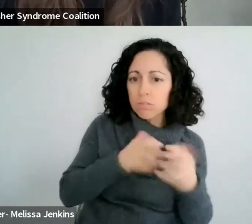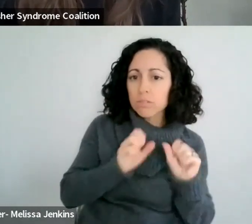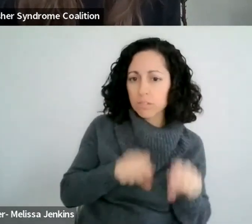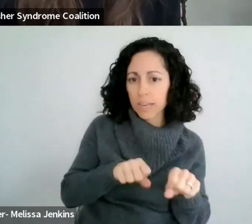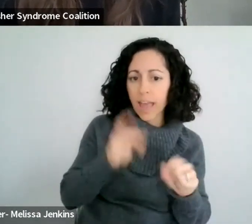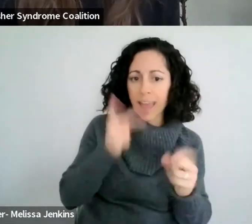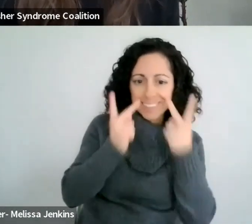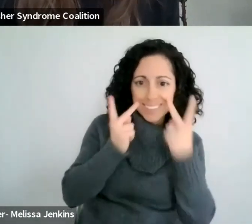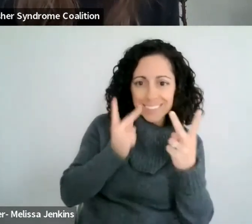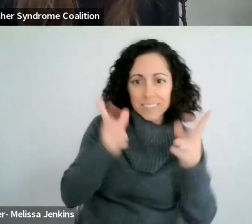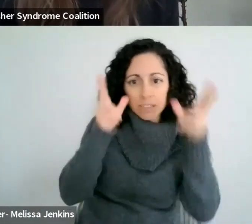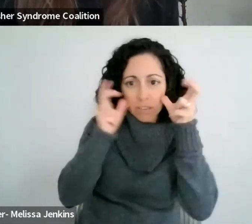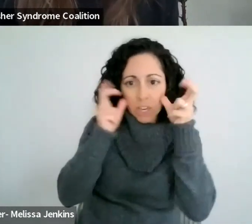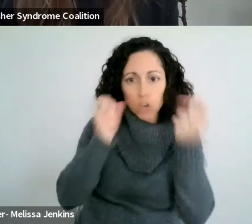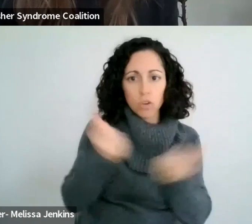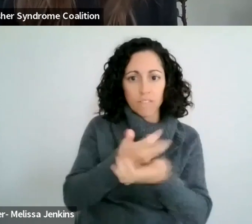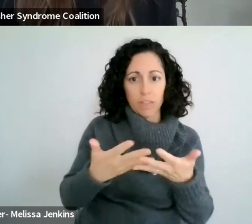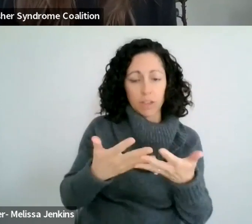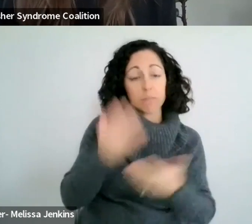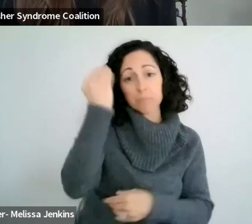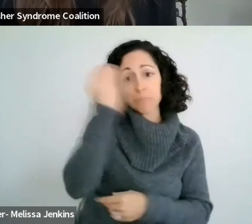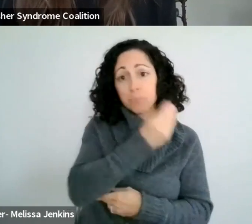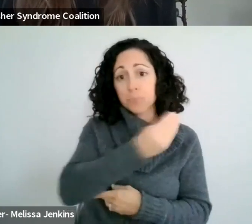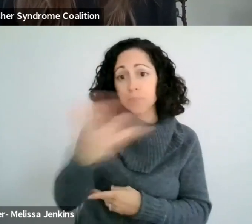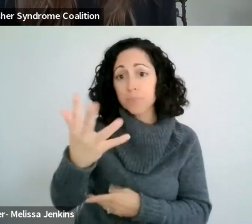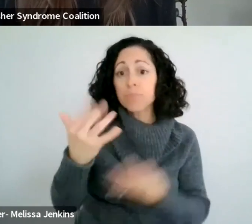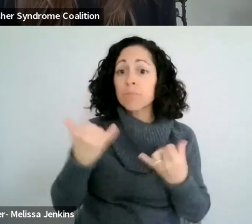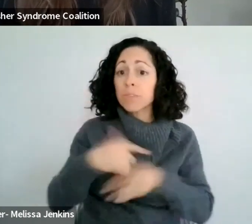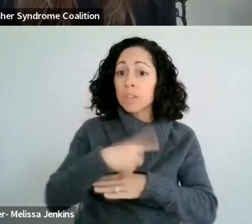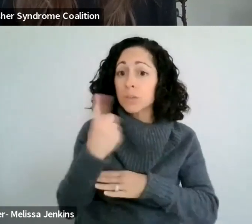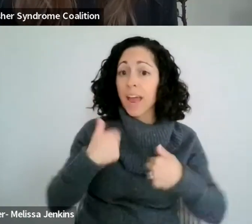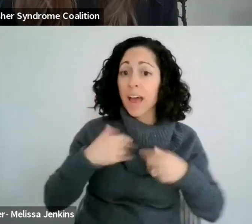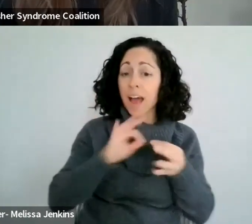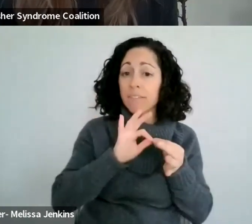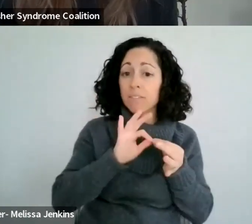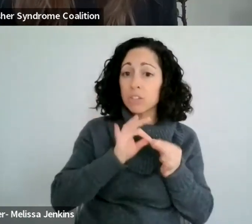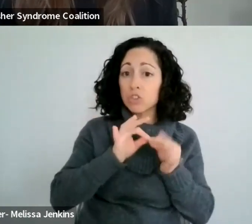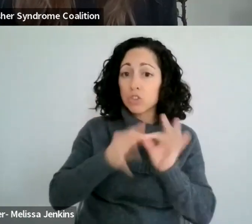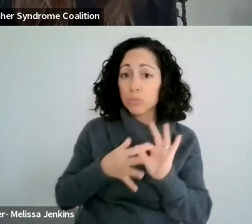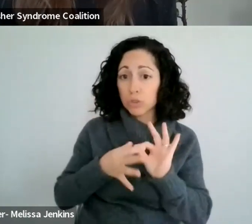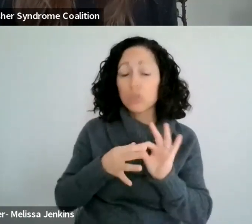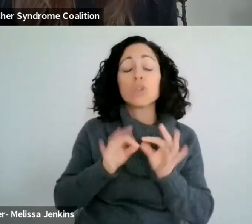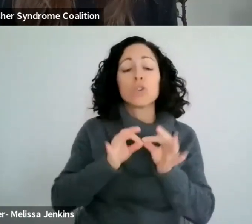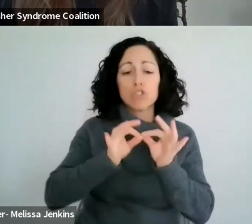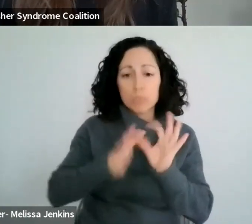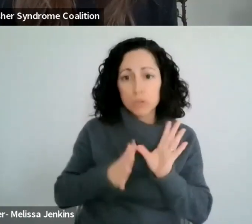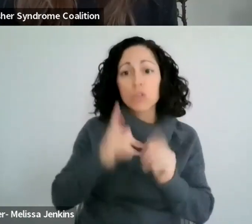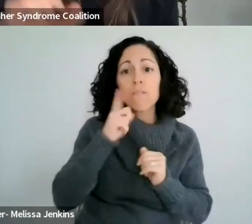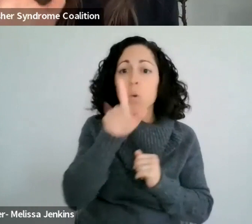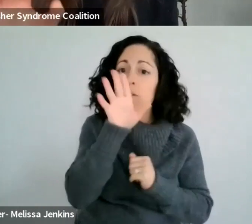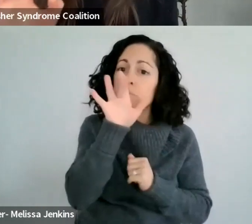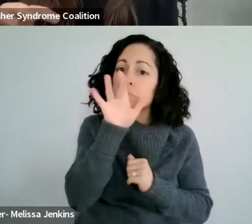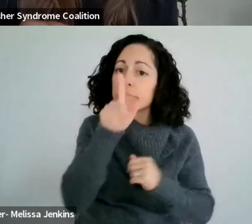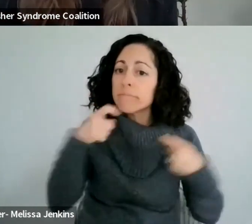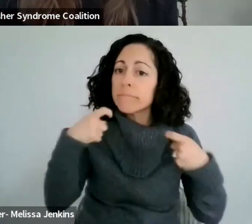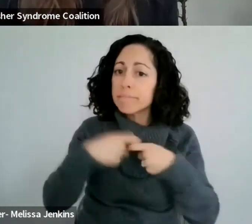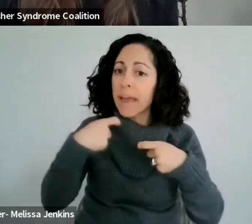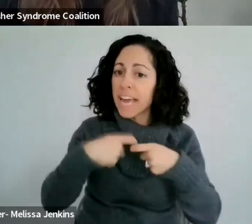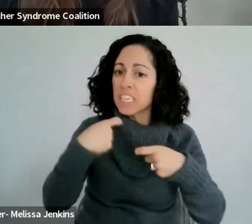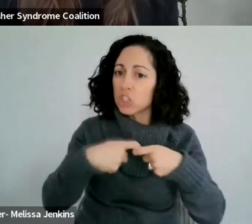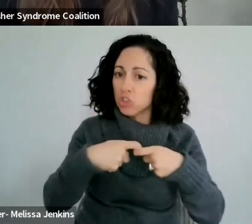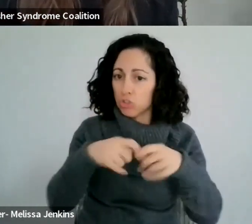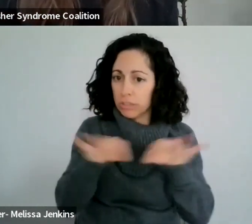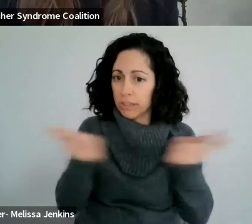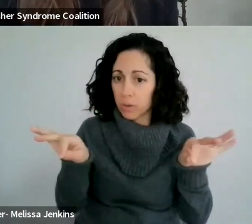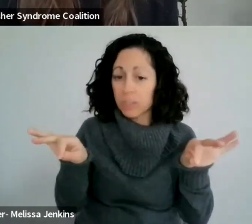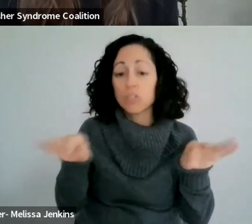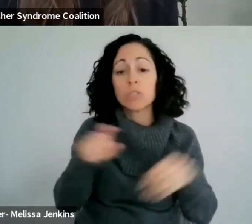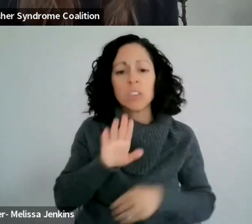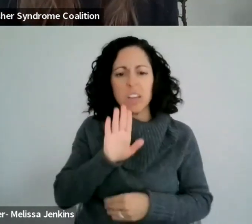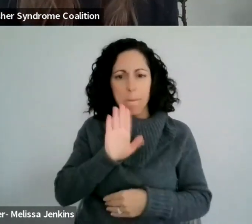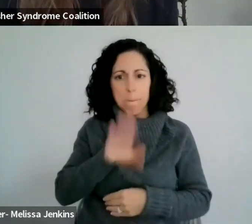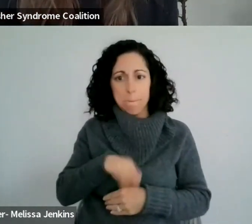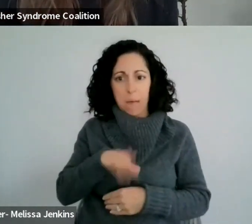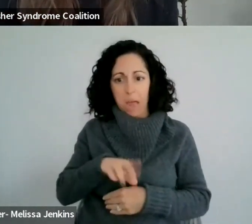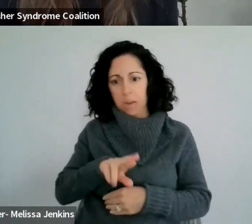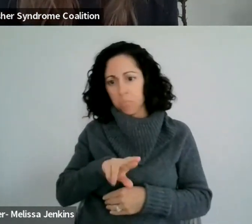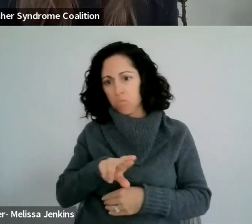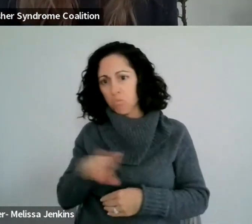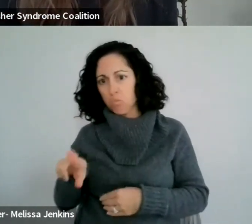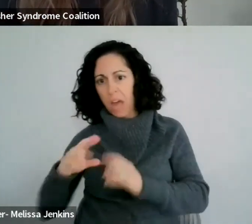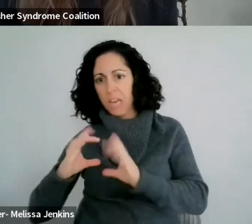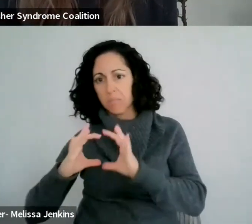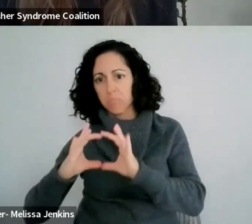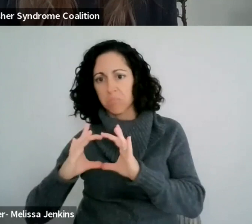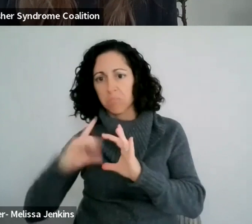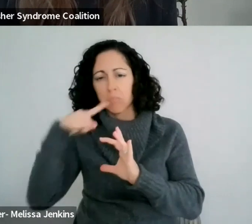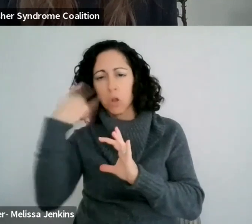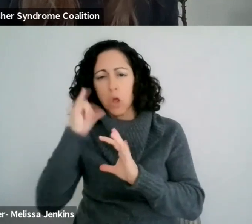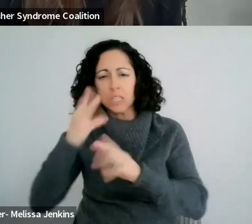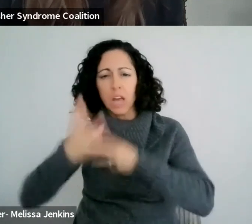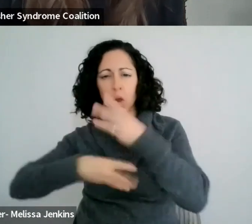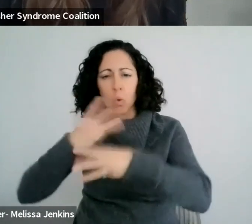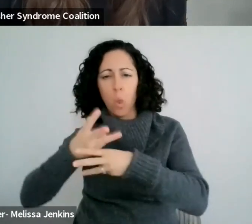We do have Spanish spoken language translation, so you can enable that by clicking the Globe icon on the bottom toolbar and selecting Spanish.